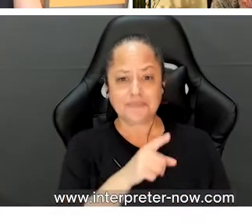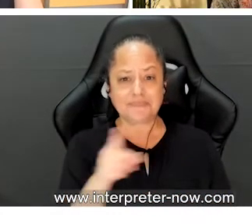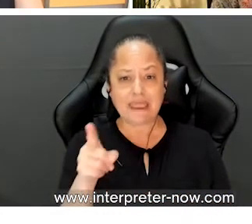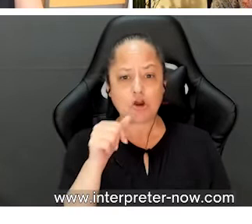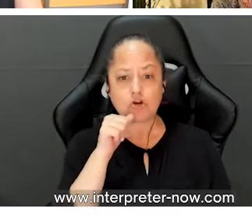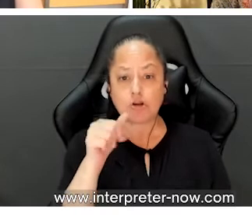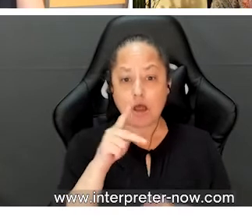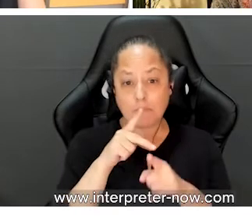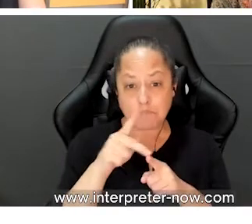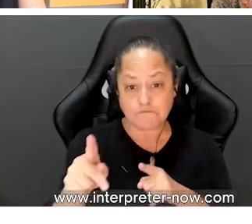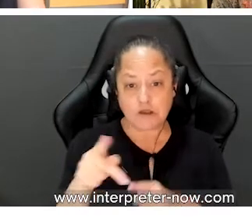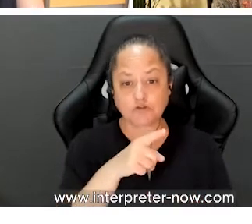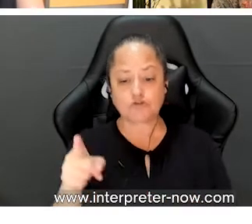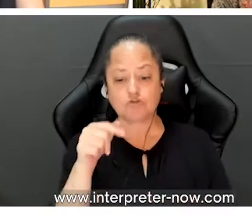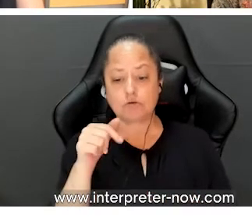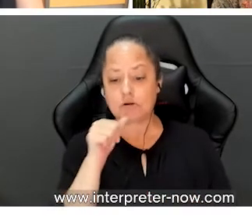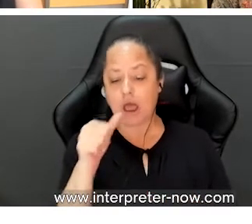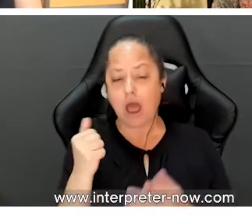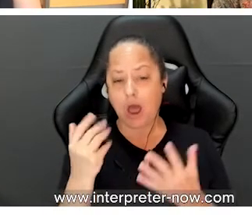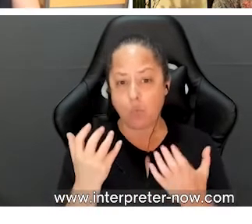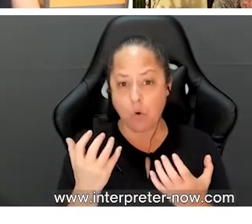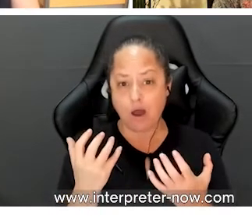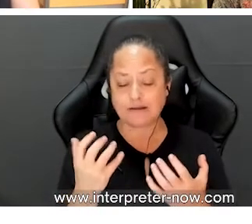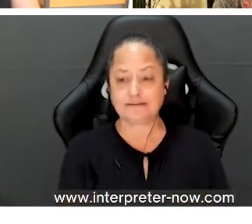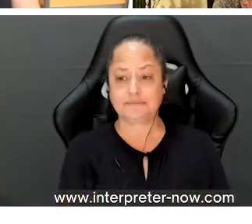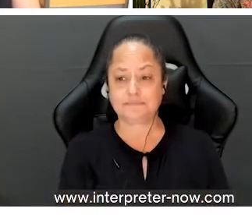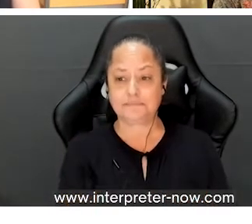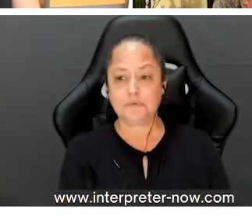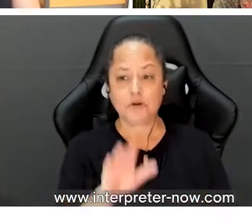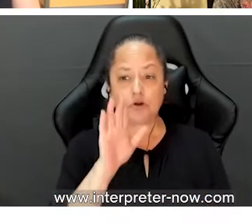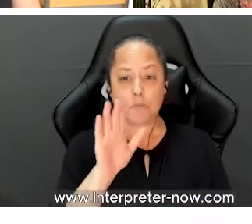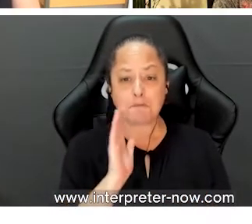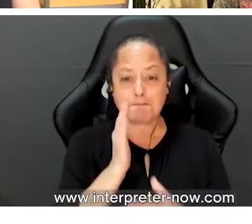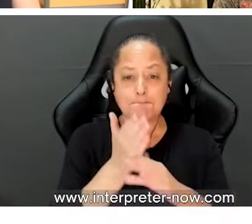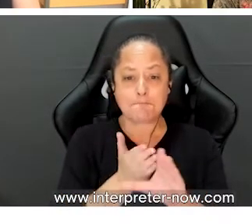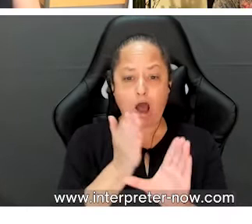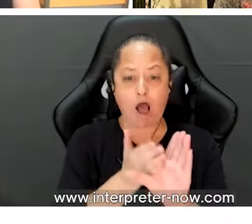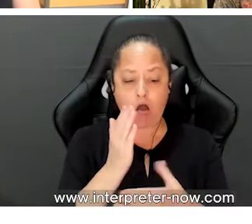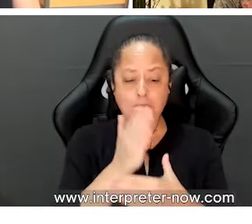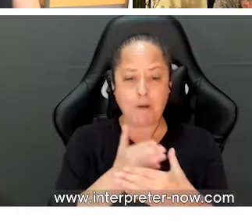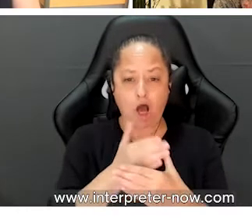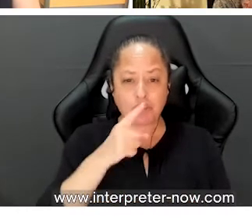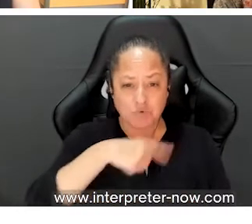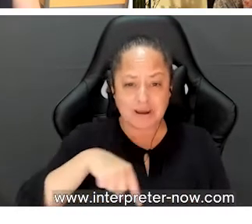That they are not professional, that they are not wanted, that you're bothering us by